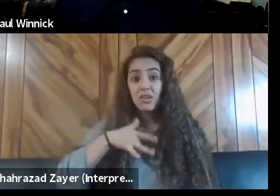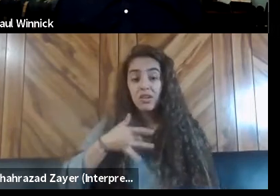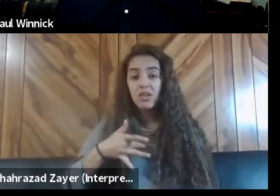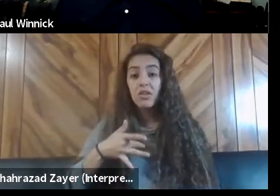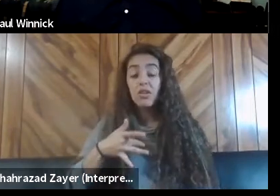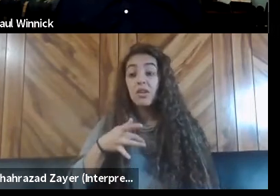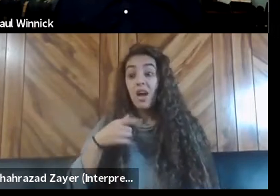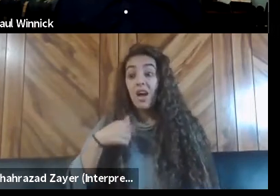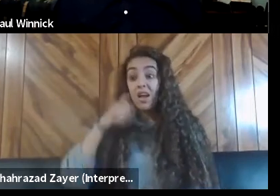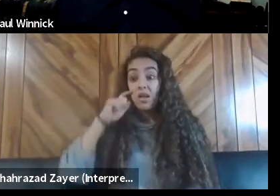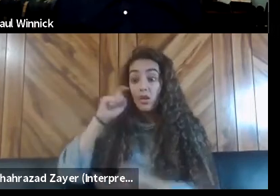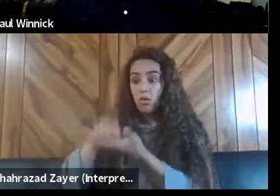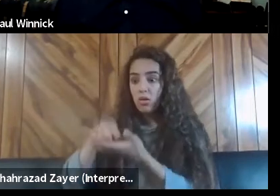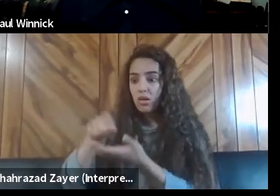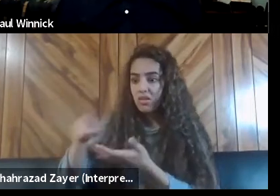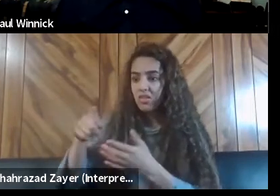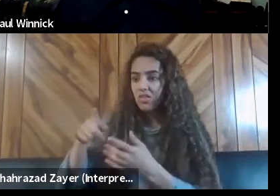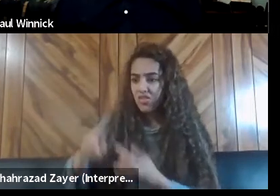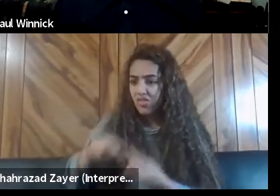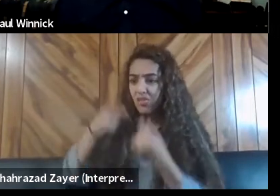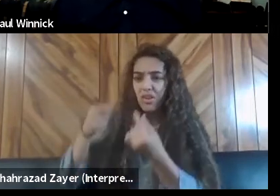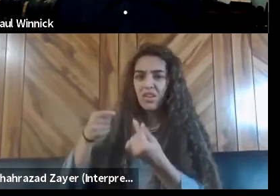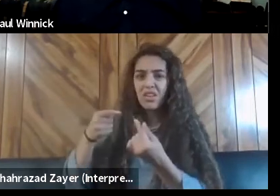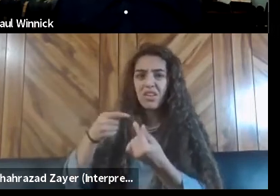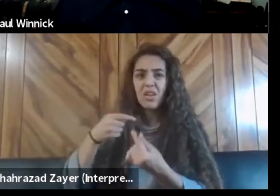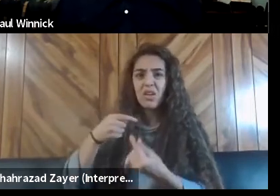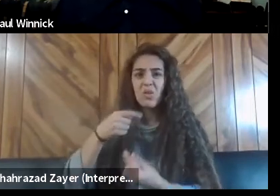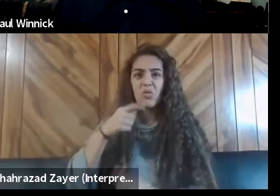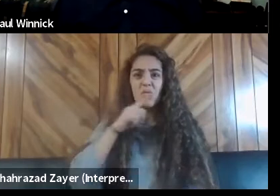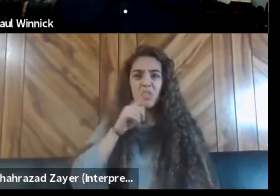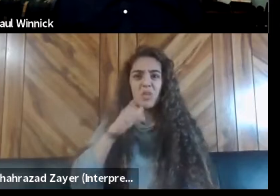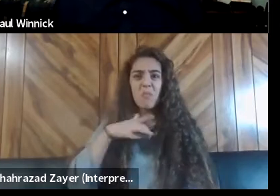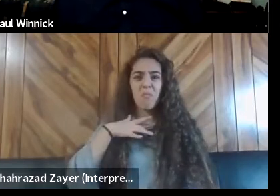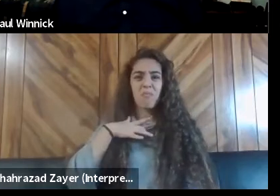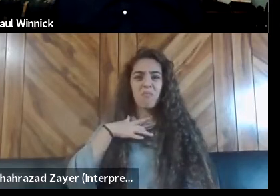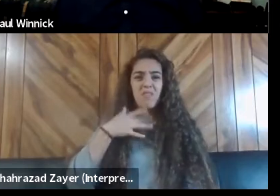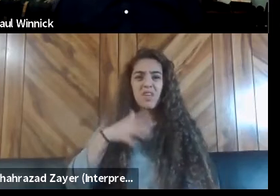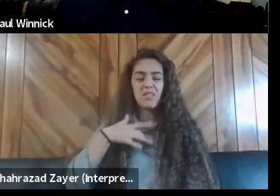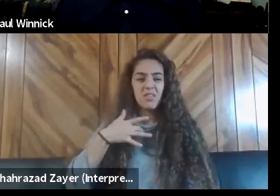it hurts your heart, you want to be able to, you know, go grab